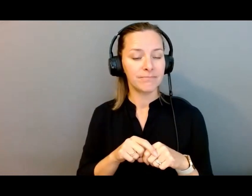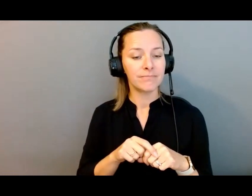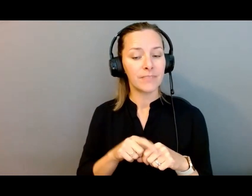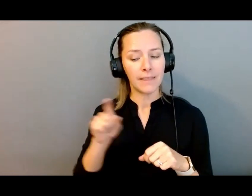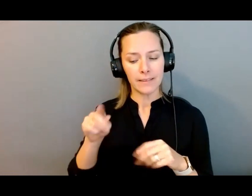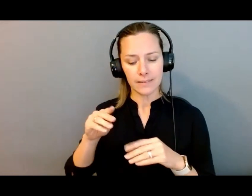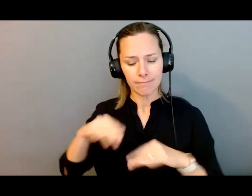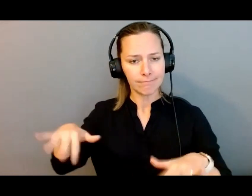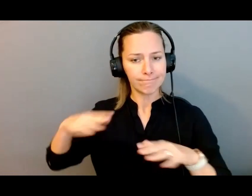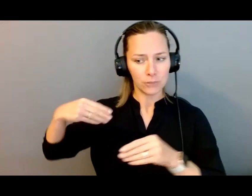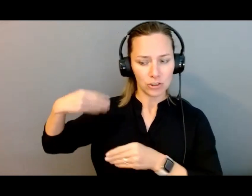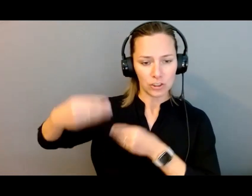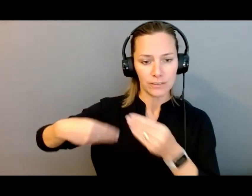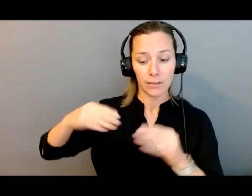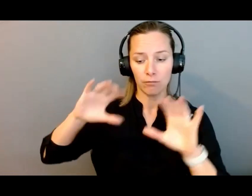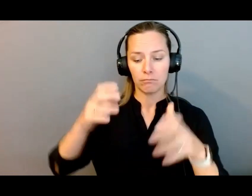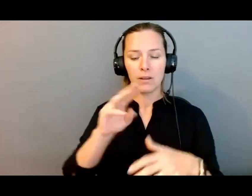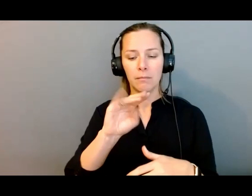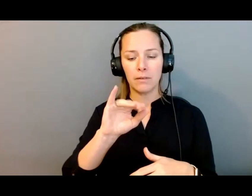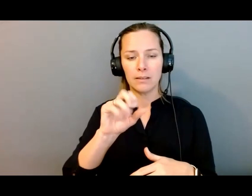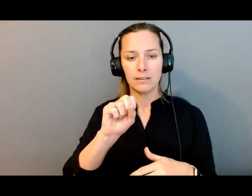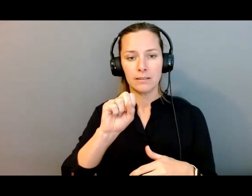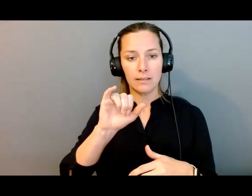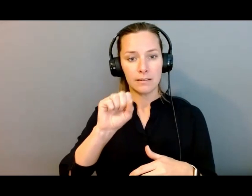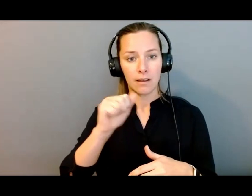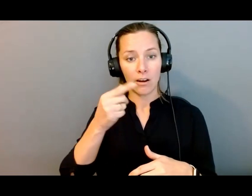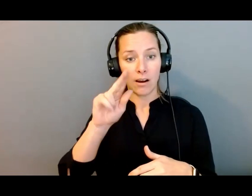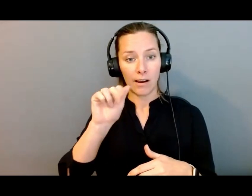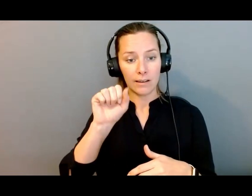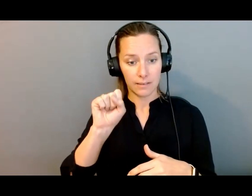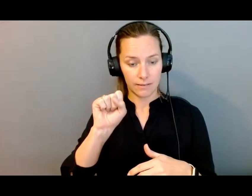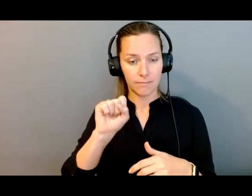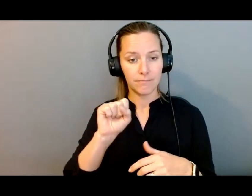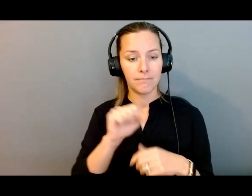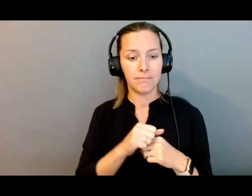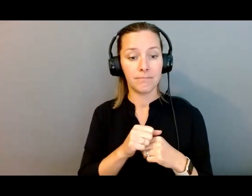territory of the Mississaugas, that's a branch of the greater Anishinaabeg Nation,